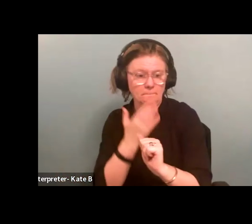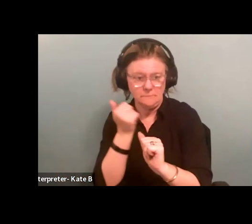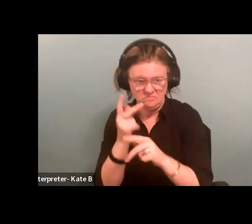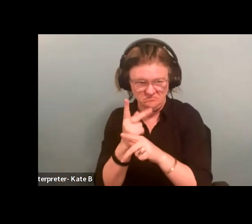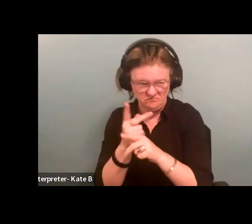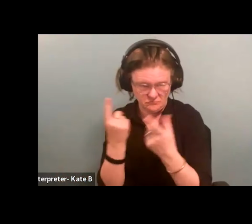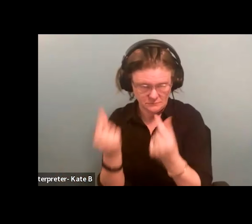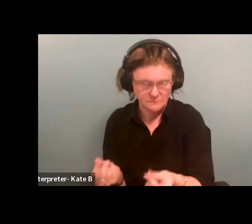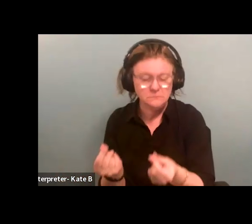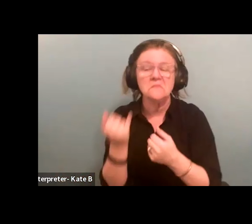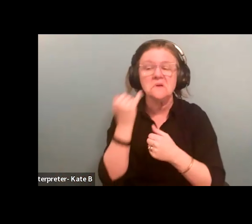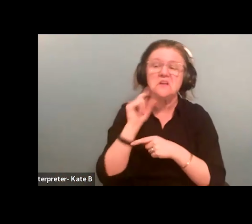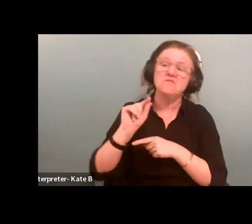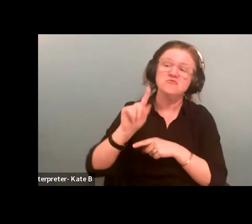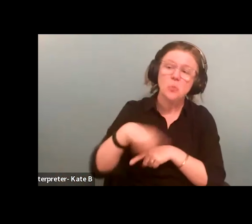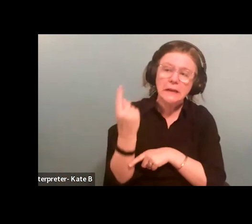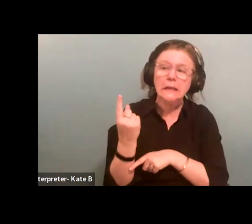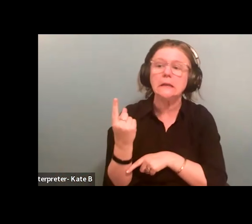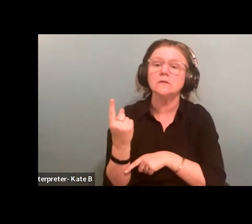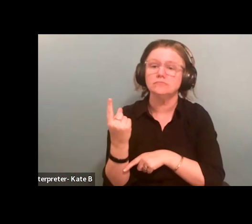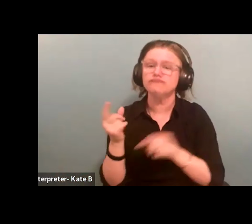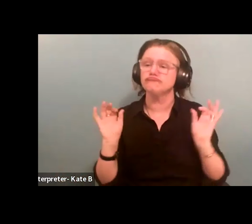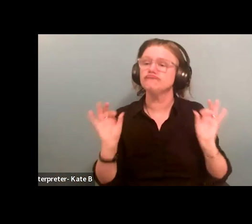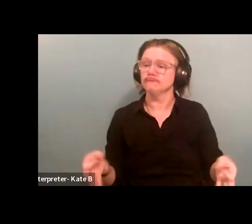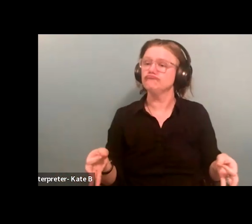After about 20 days, we should have a determination